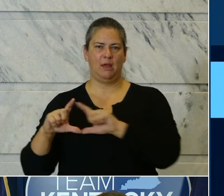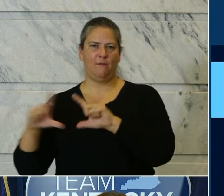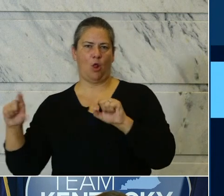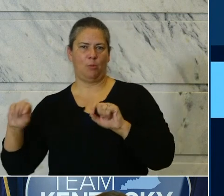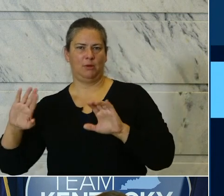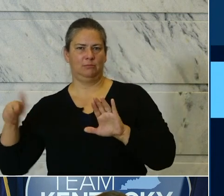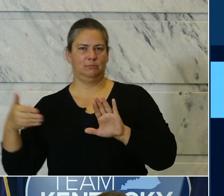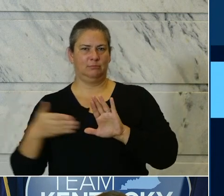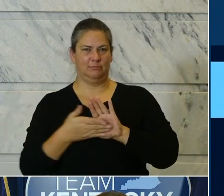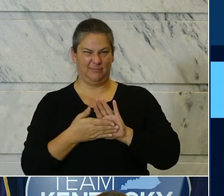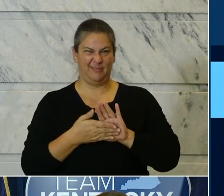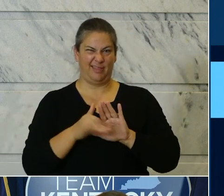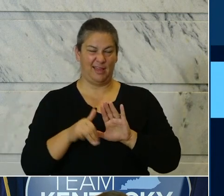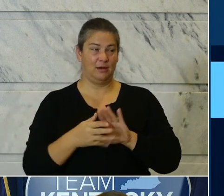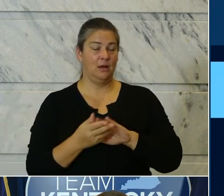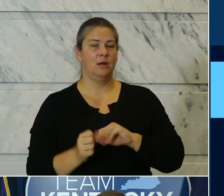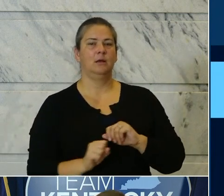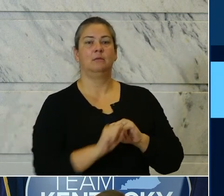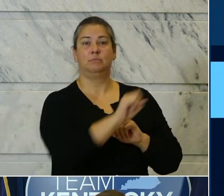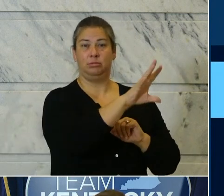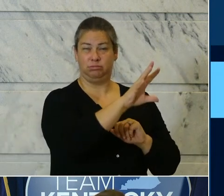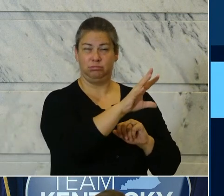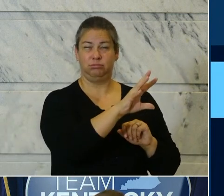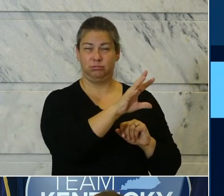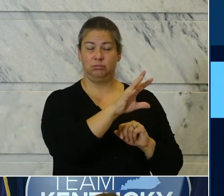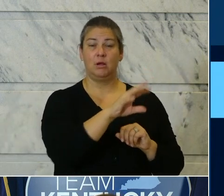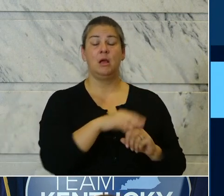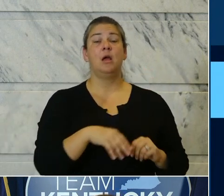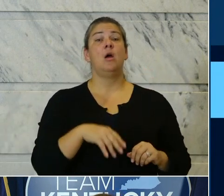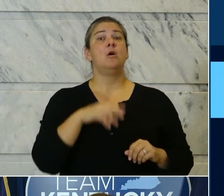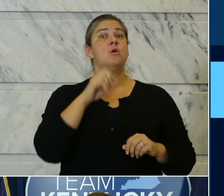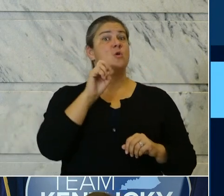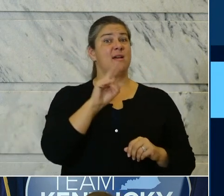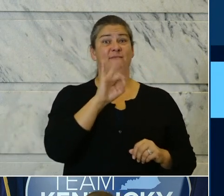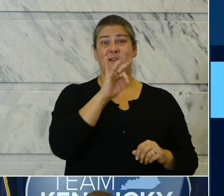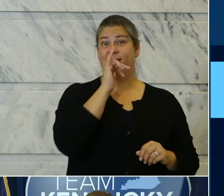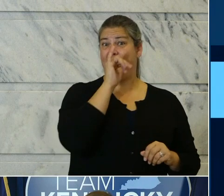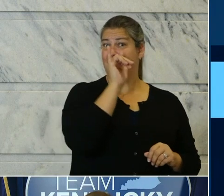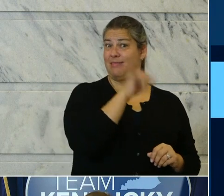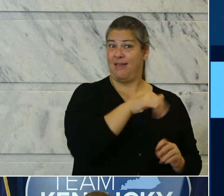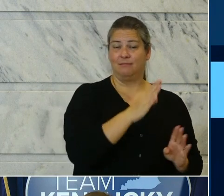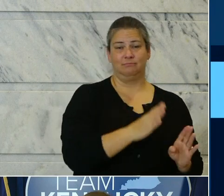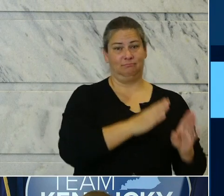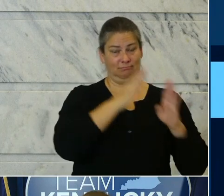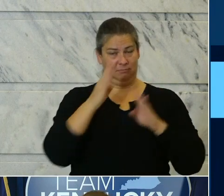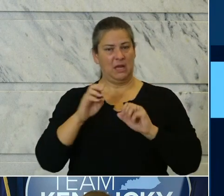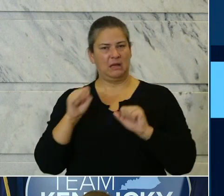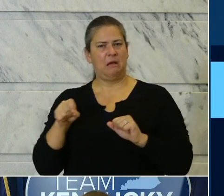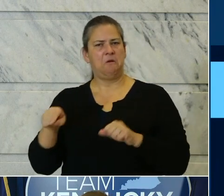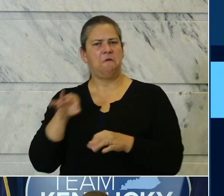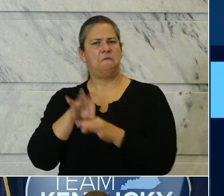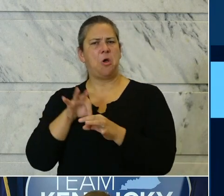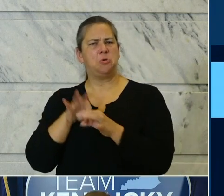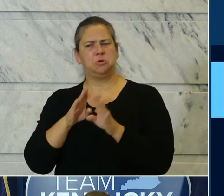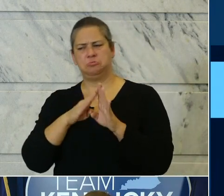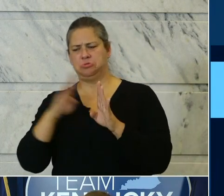SURE YOU FILL OUT THE BALLOT. AFTER THE NIGHT. WILL MOVE THE IN PERSON- EARLY VOTING OCTOBER THIRTEENTH THEY'LL BE THREE